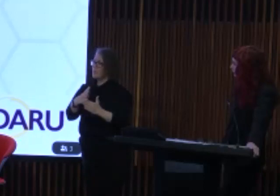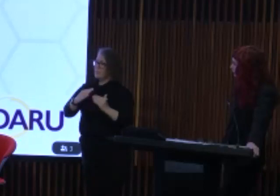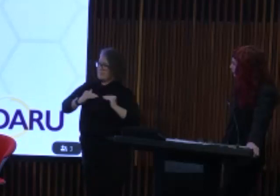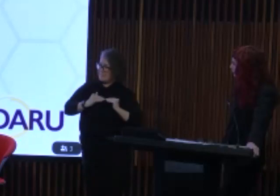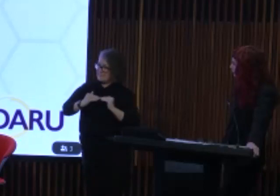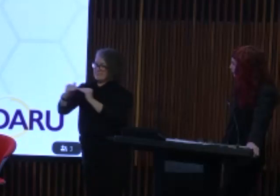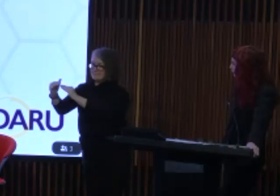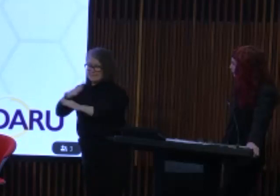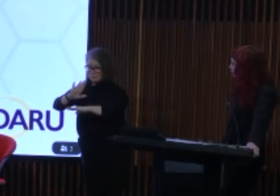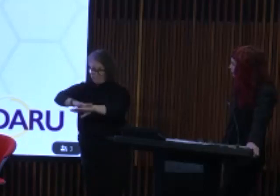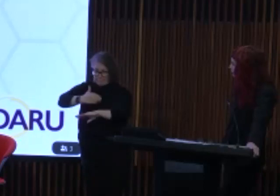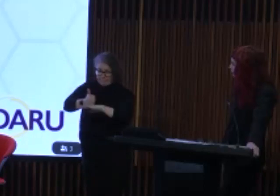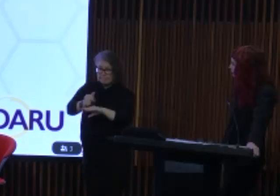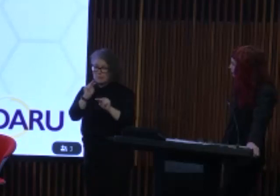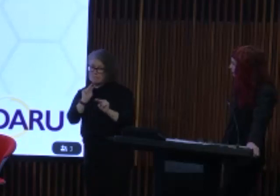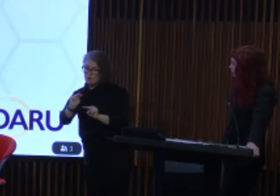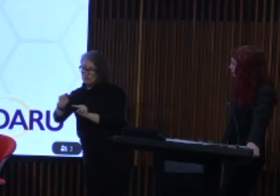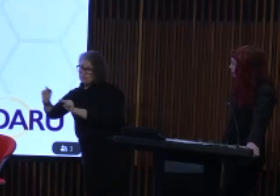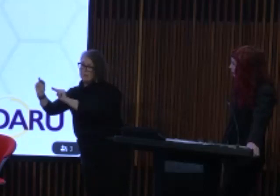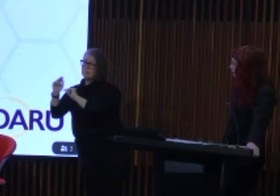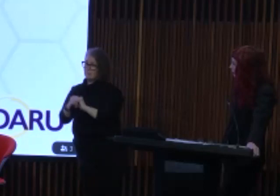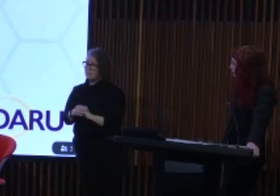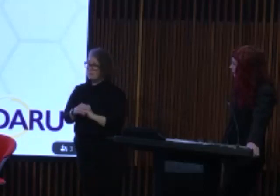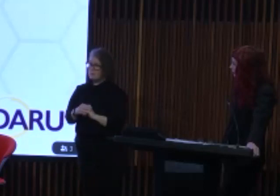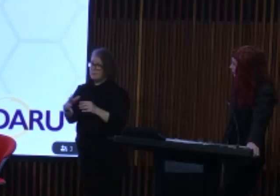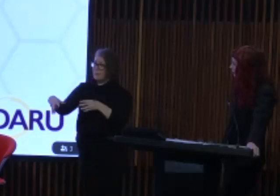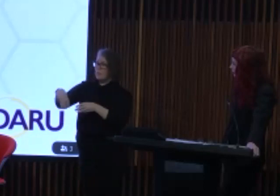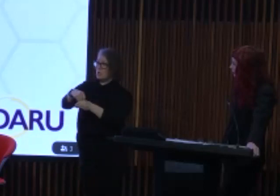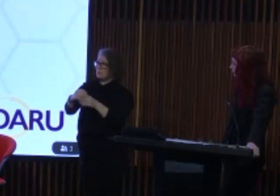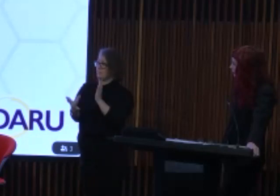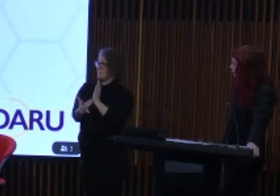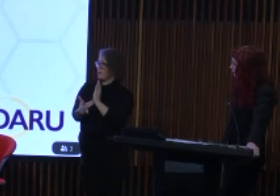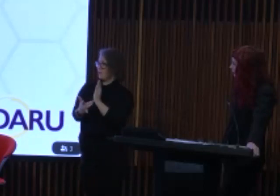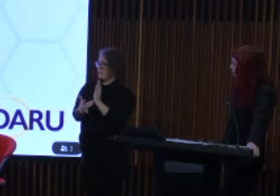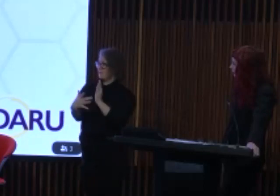consistently implemented and monitored I suppose. Inclusive technology needs to improve.